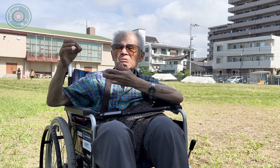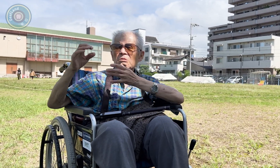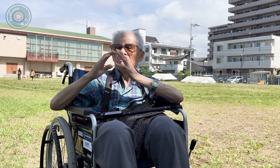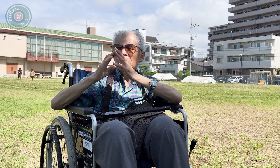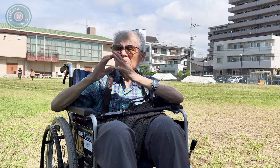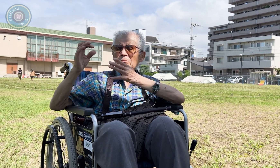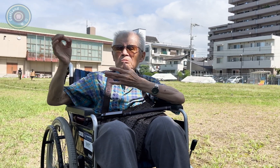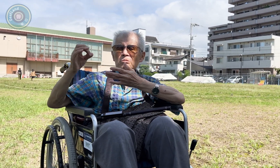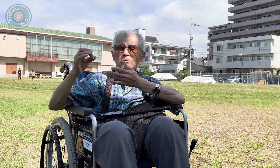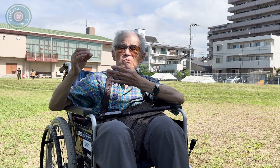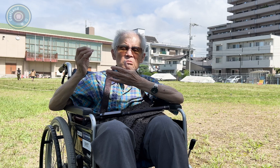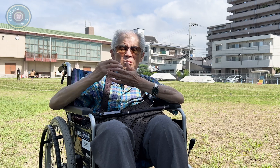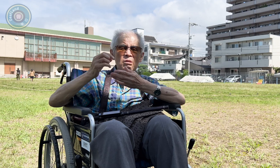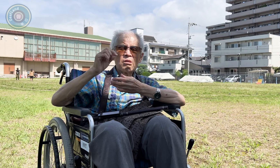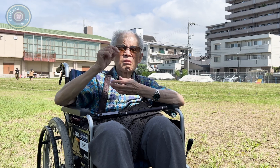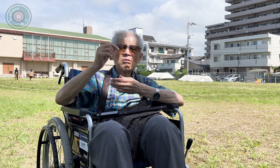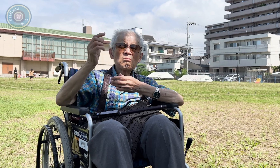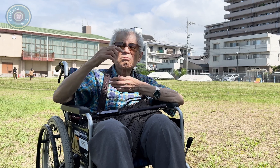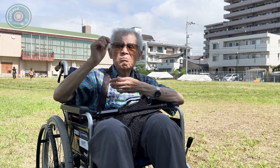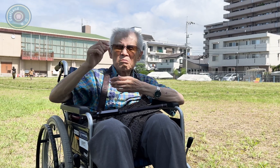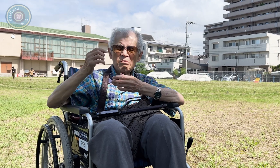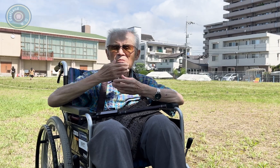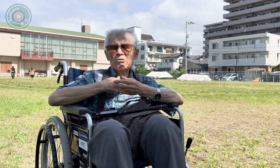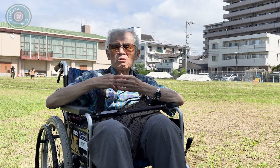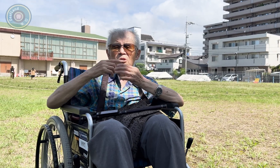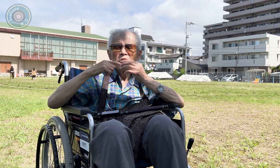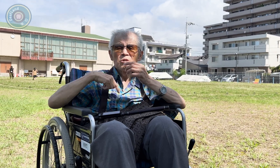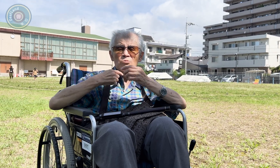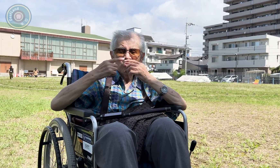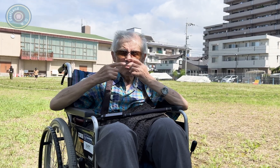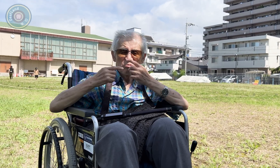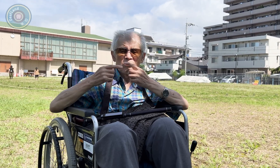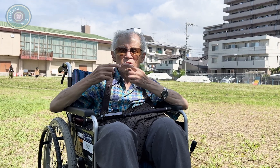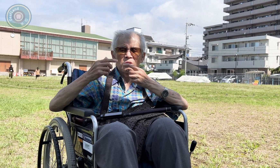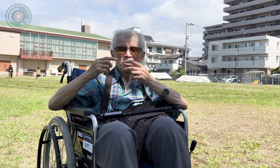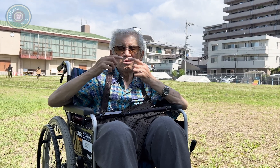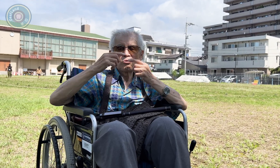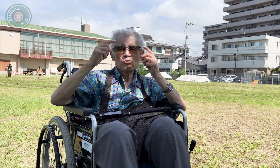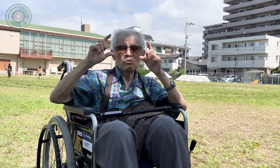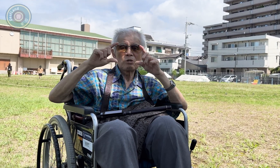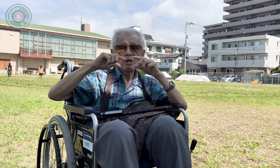We were not able to raise as much money as we would have liked